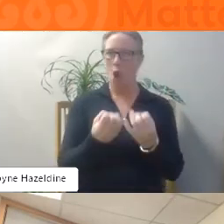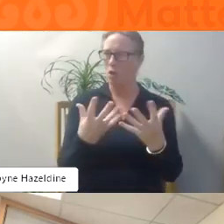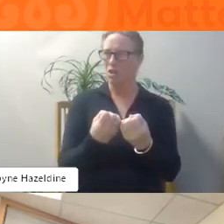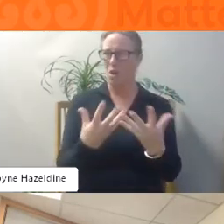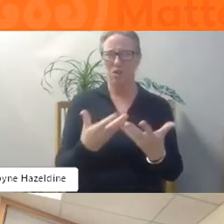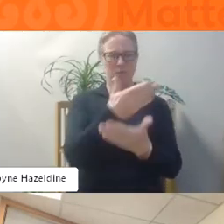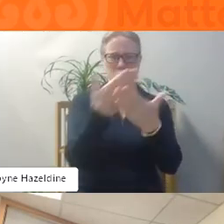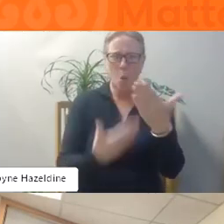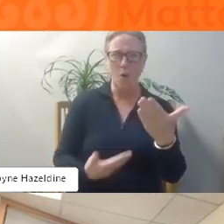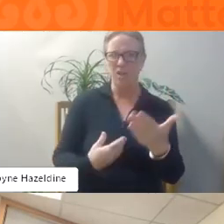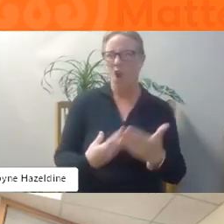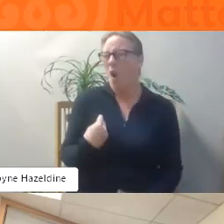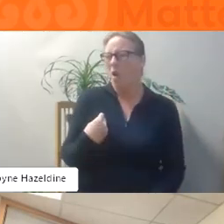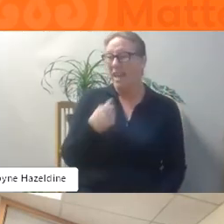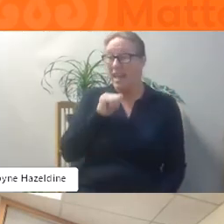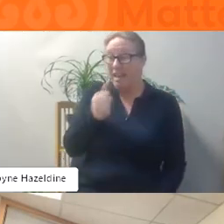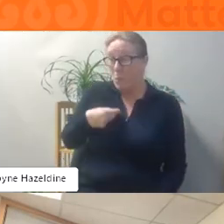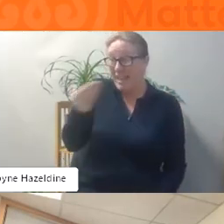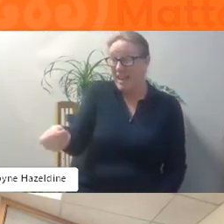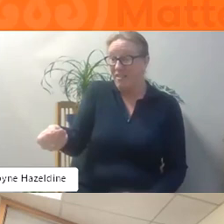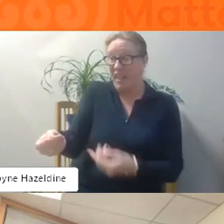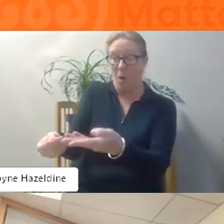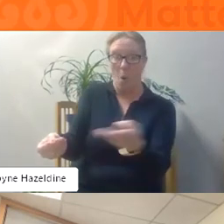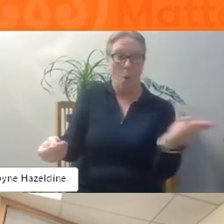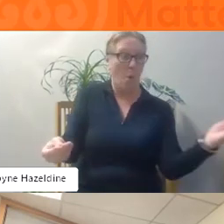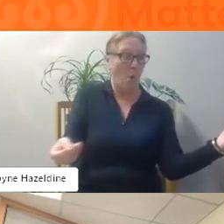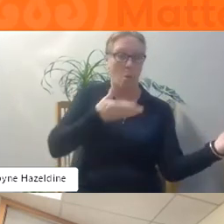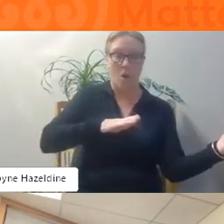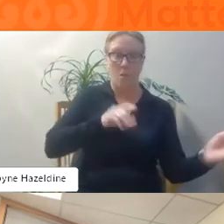you give that to one they'll all want it. It's all not true. It's